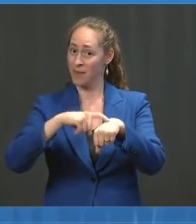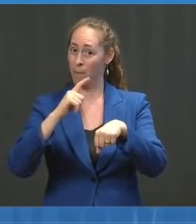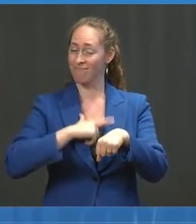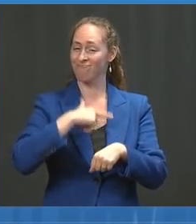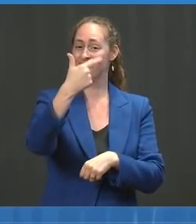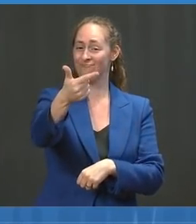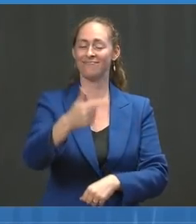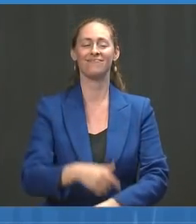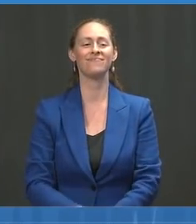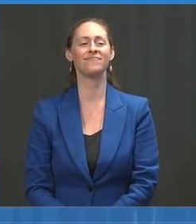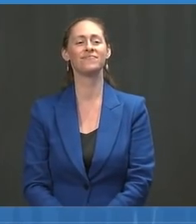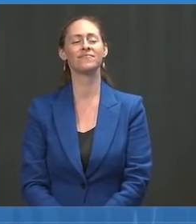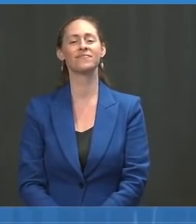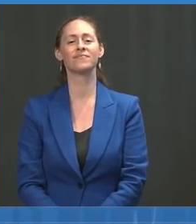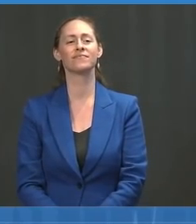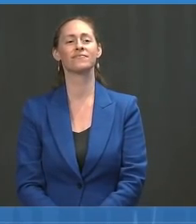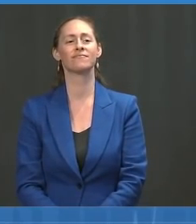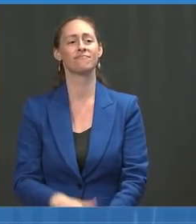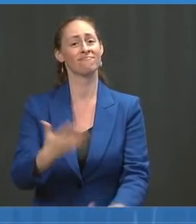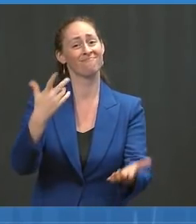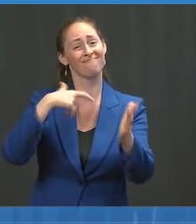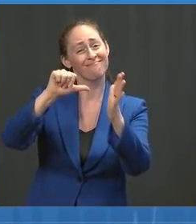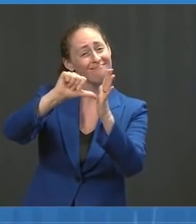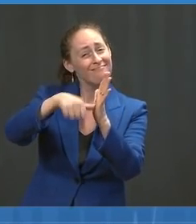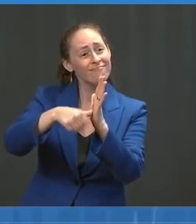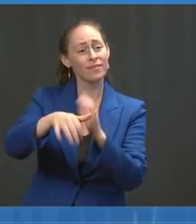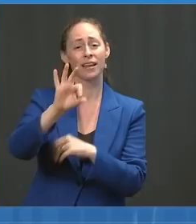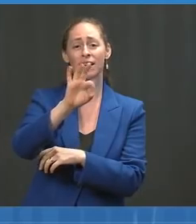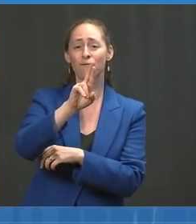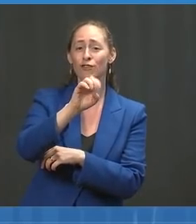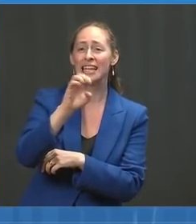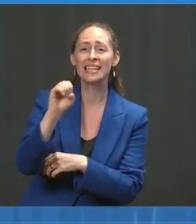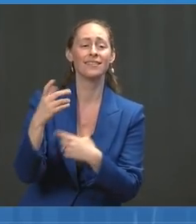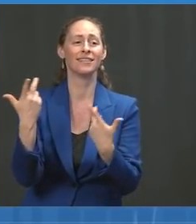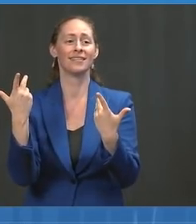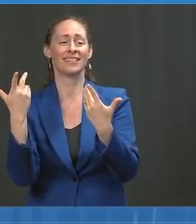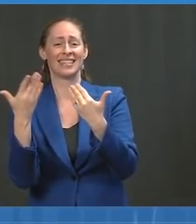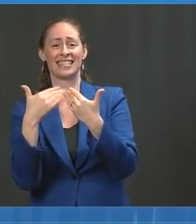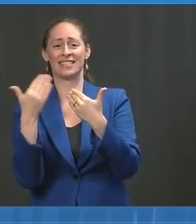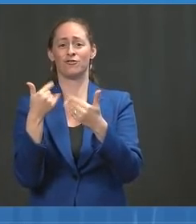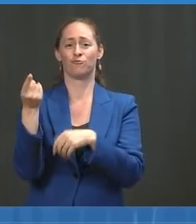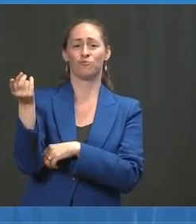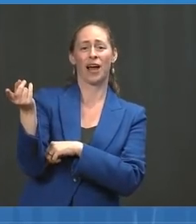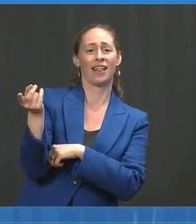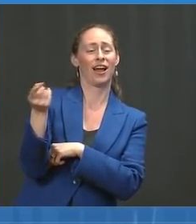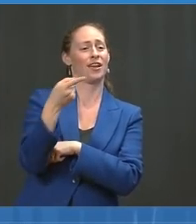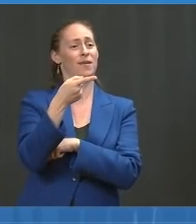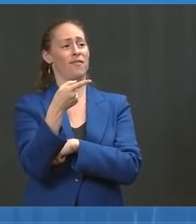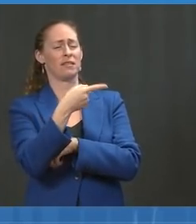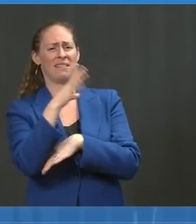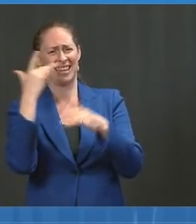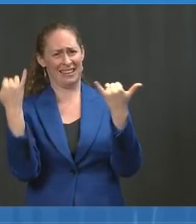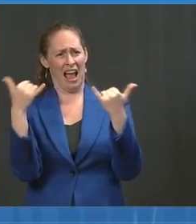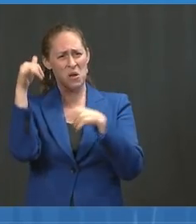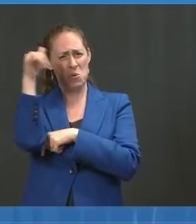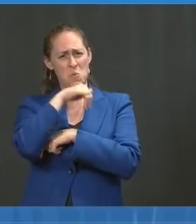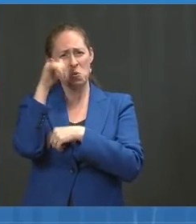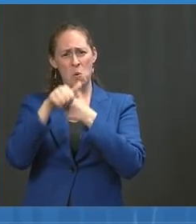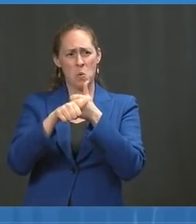It's free, it's easy, and it's never been more important to protect yourself, your loved ones, and your community.